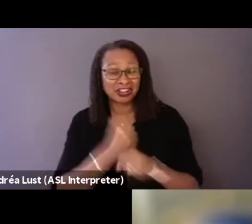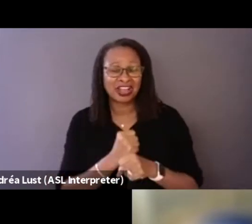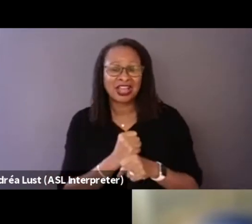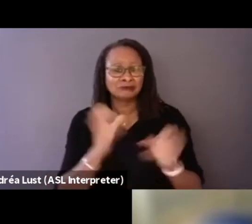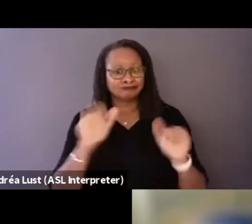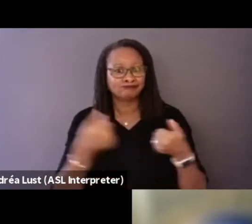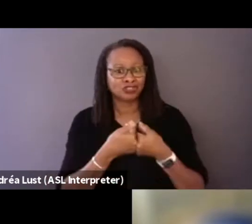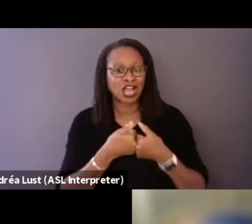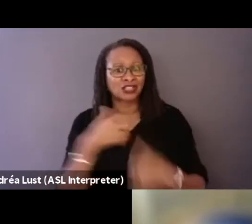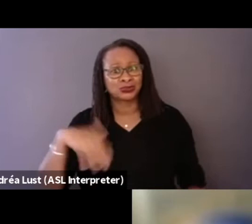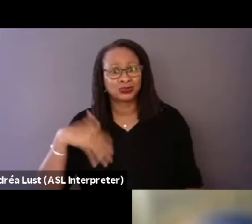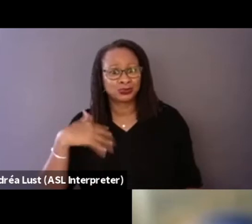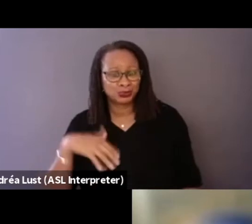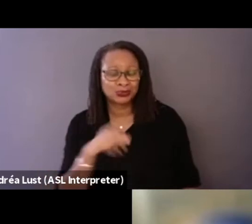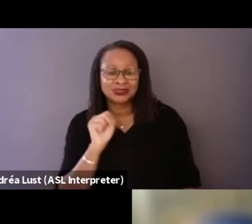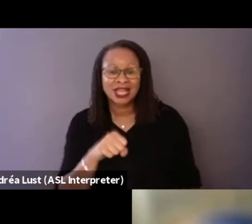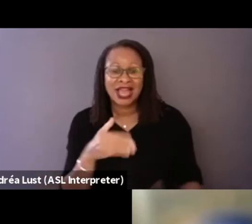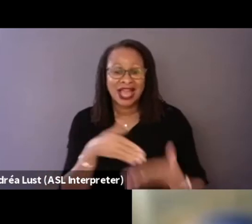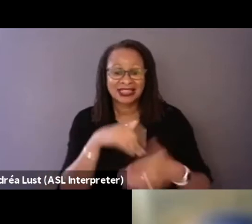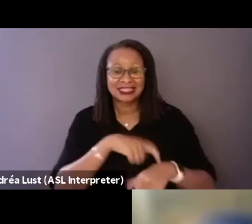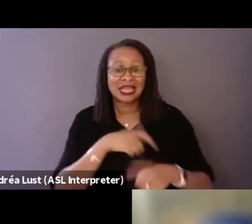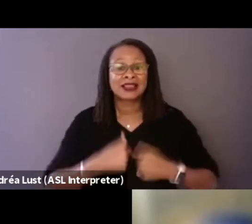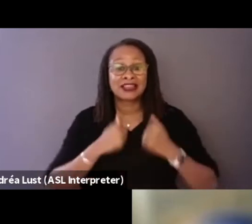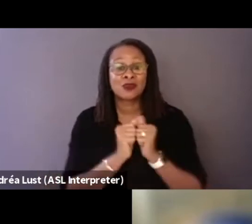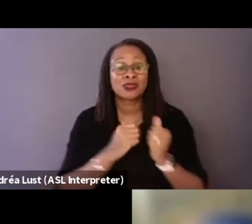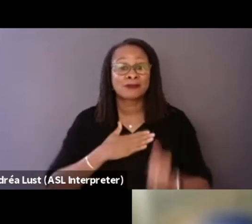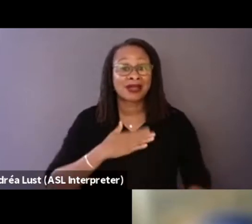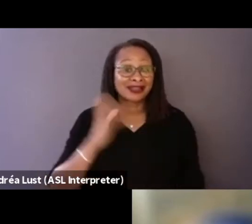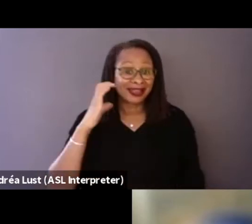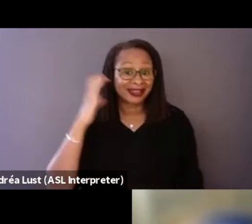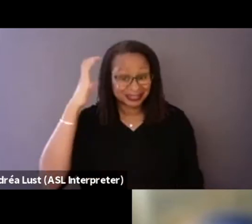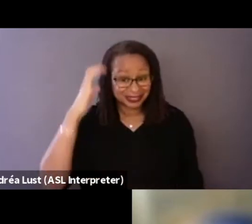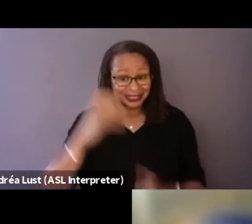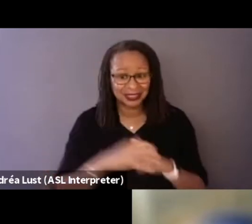It was very challenging because at the time I was living with my cousins and they had barely...